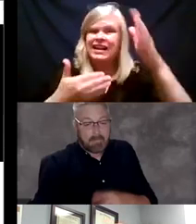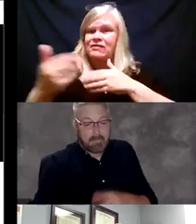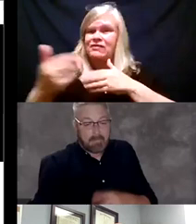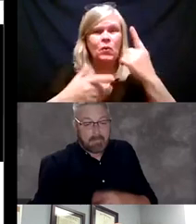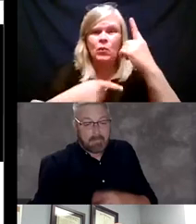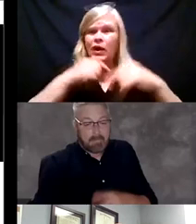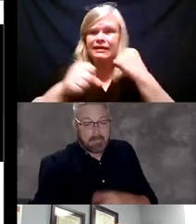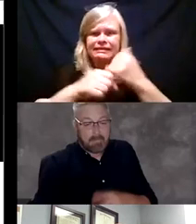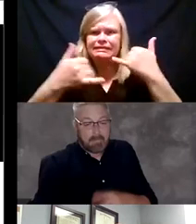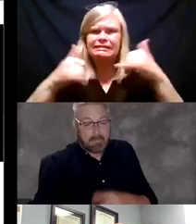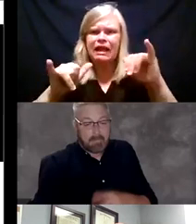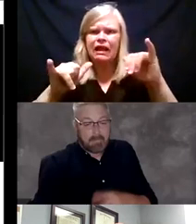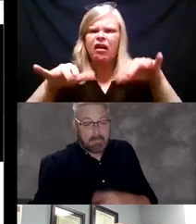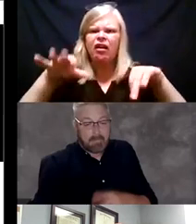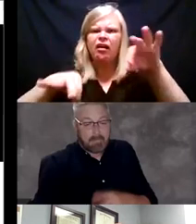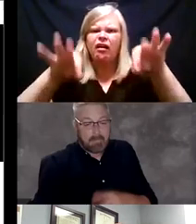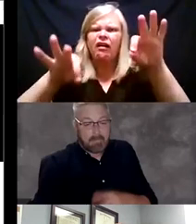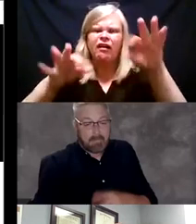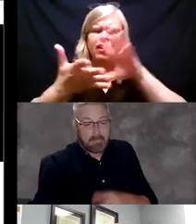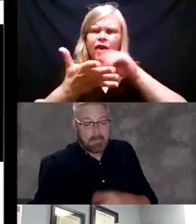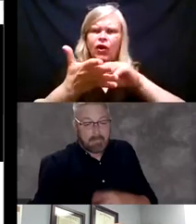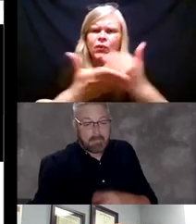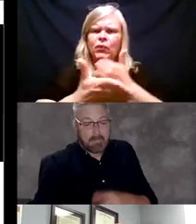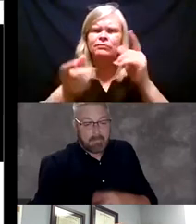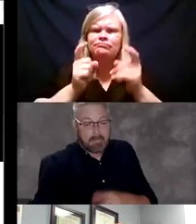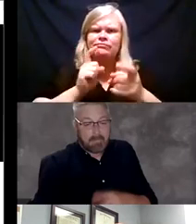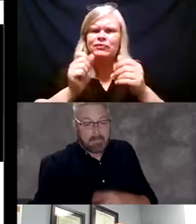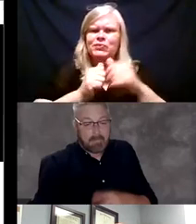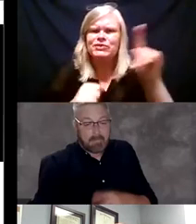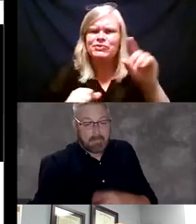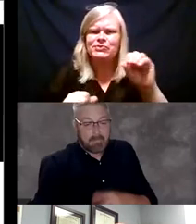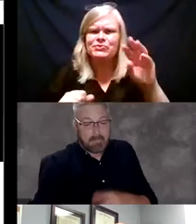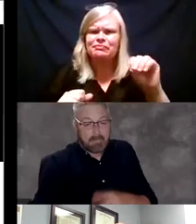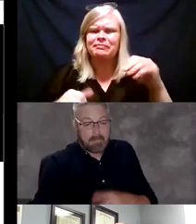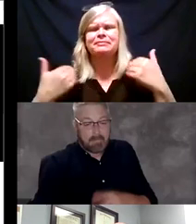STILL THINGS TO LEARN ABOUT ZOOM, SO THAT'S FUN.